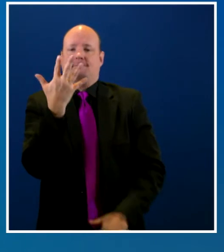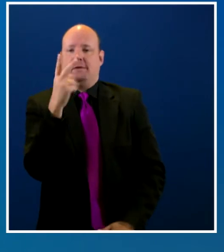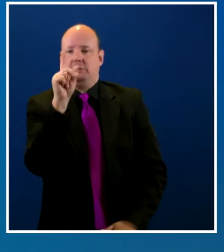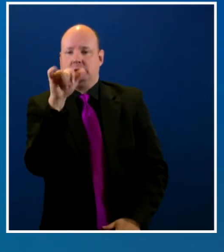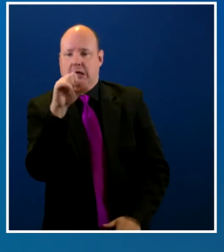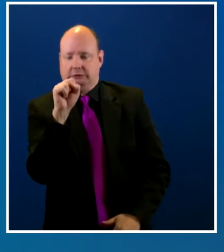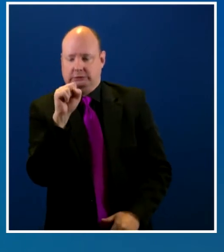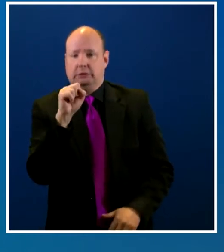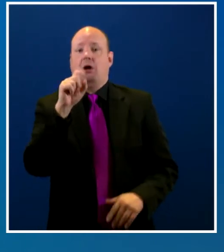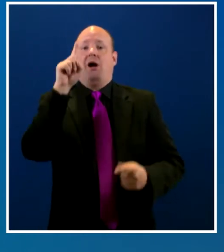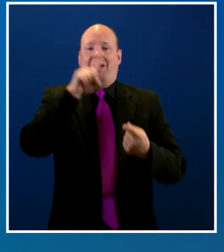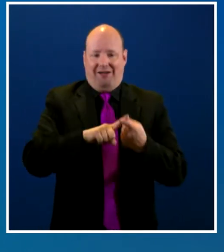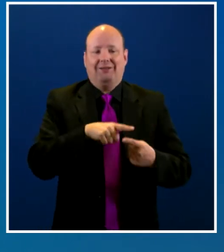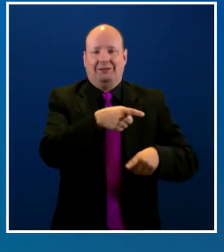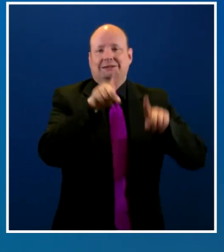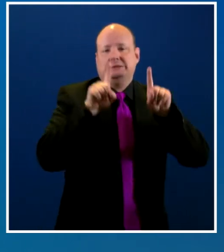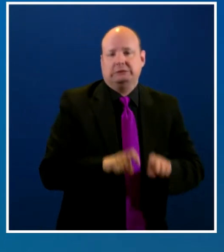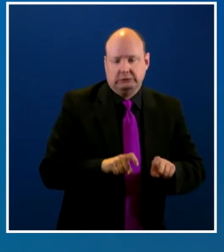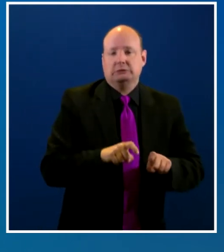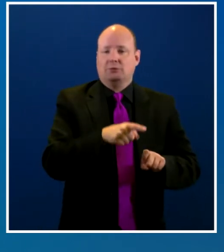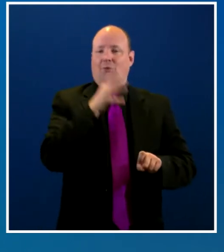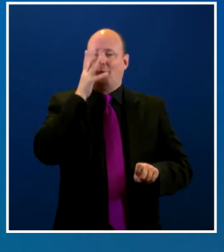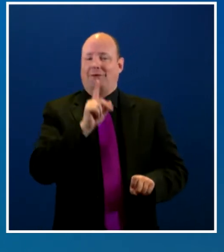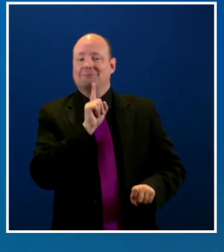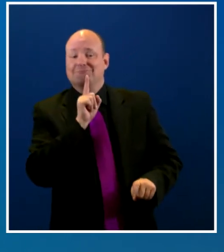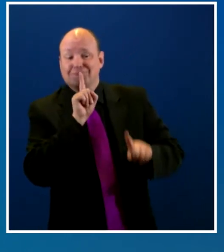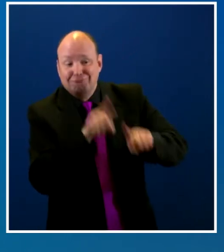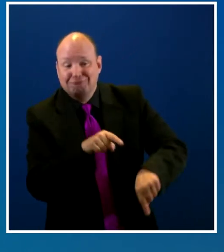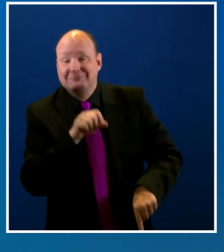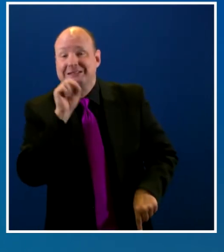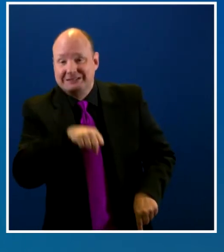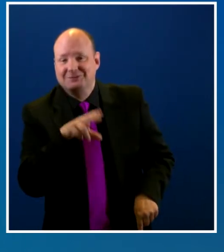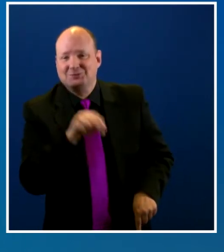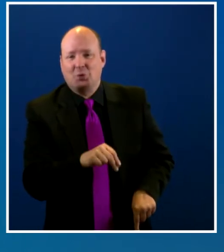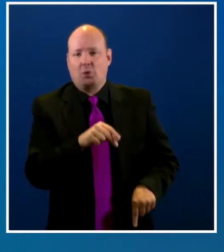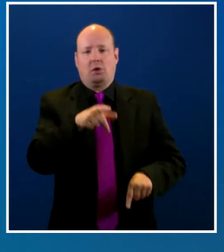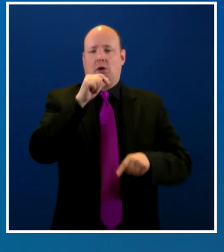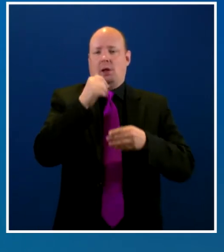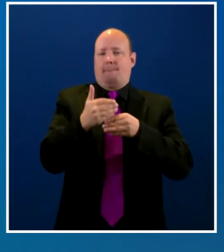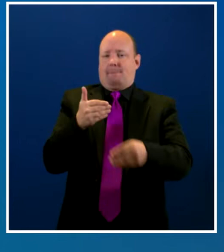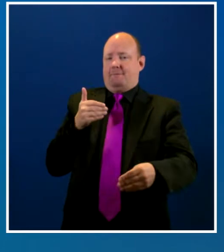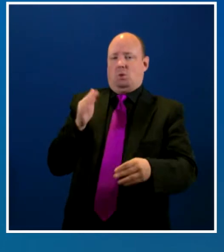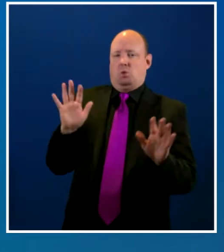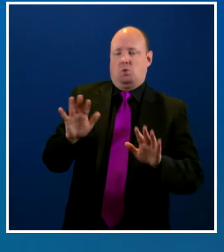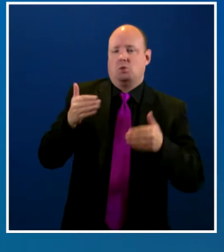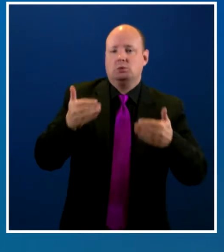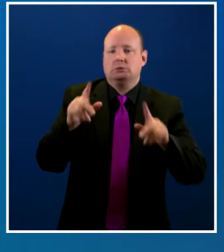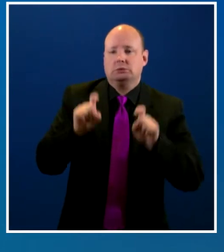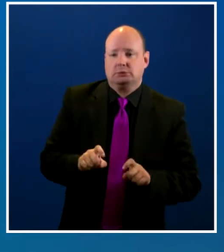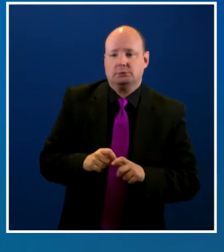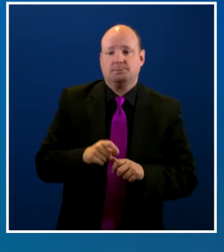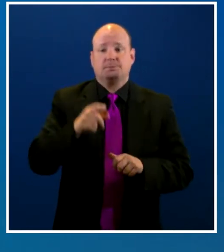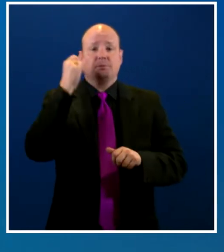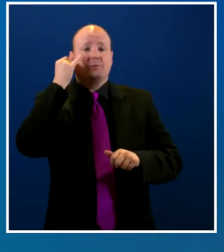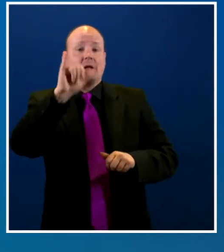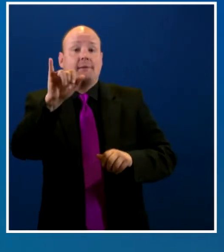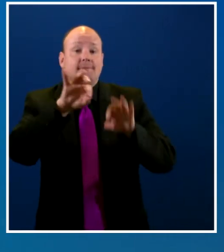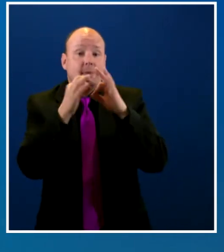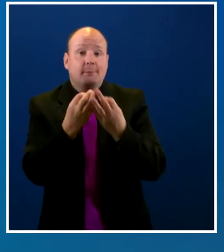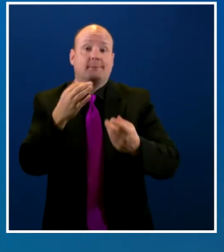If you're testing out of precaution before visiting an elderly family member or attending a small gathering test